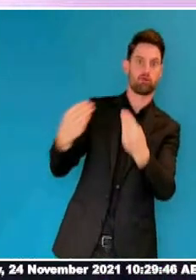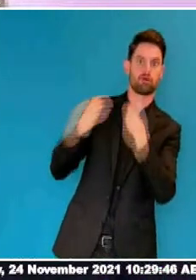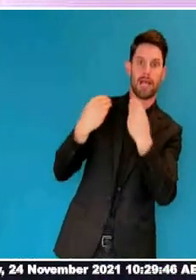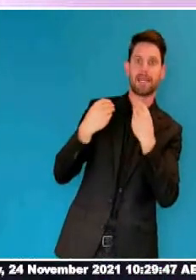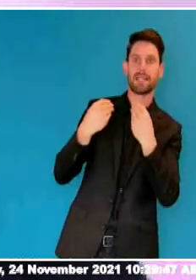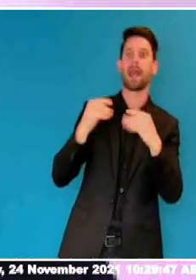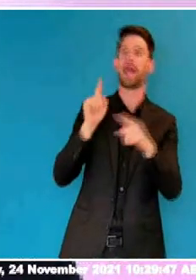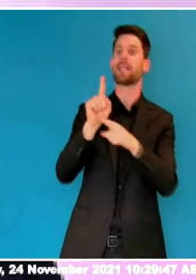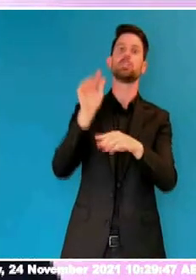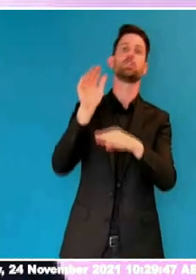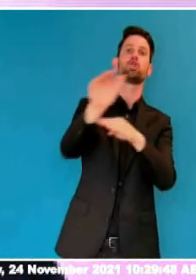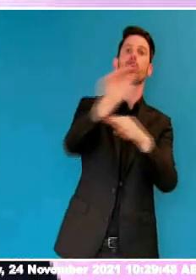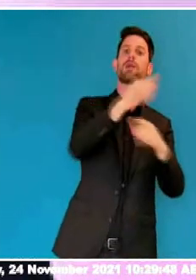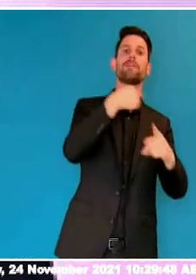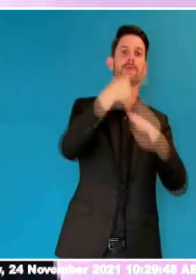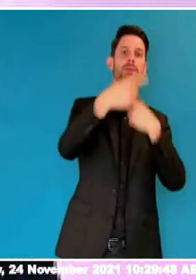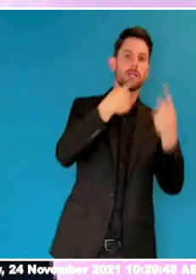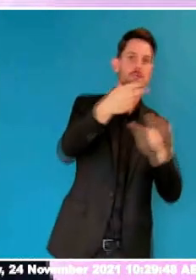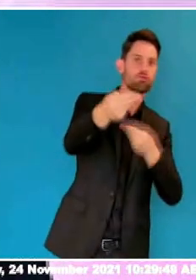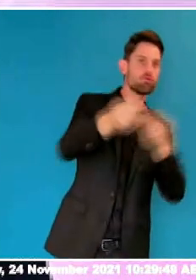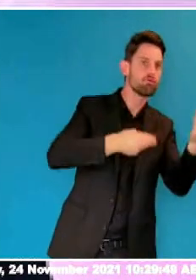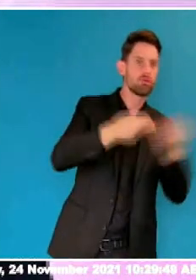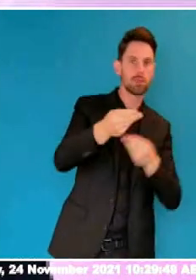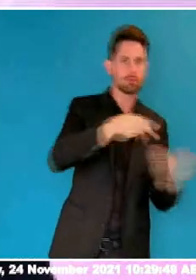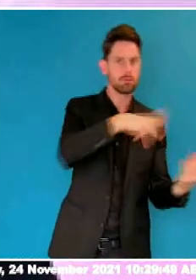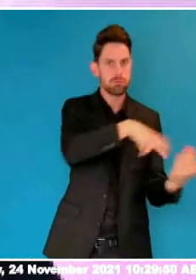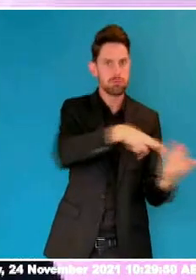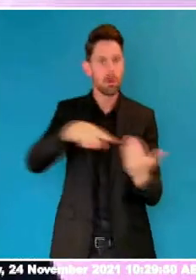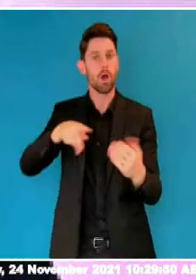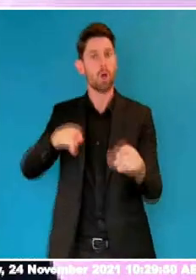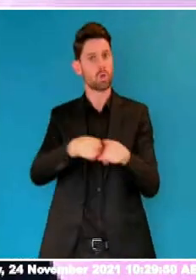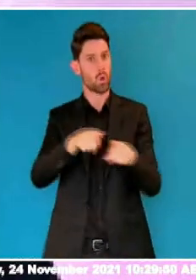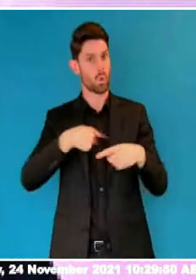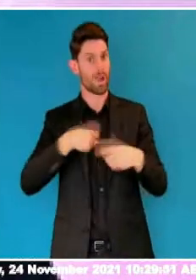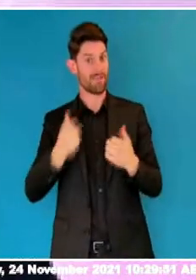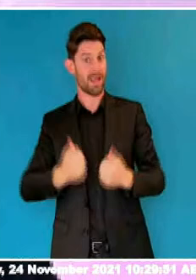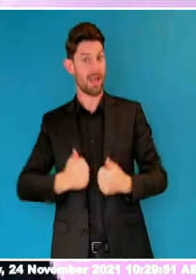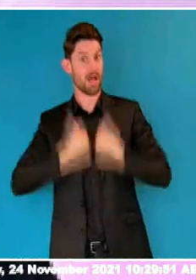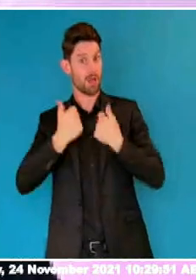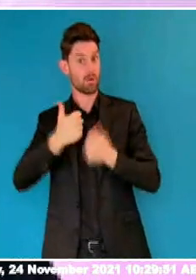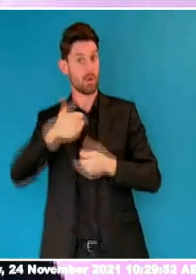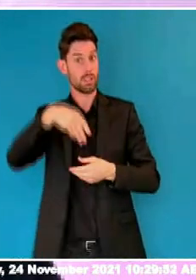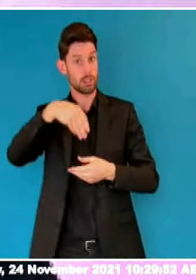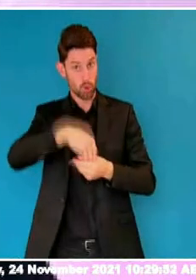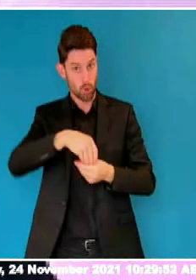of thing, as well as a number of internal trainings that a lot of our employees